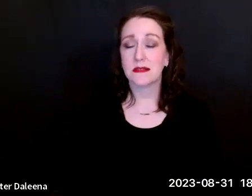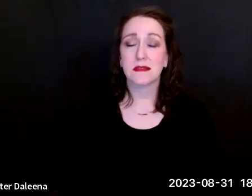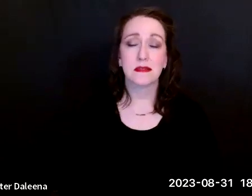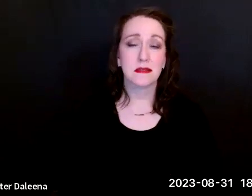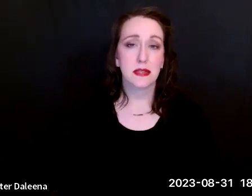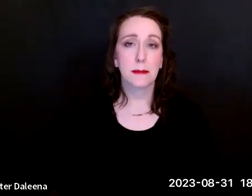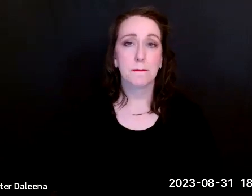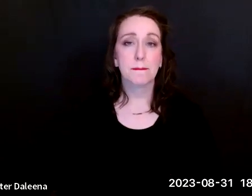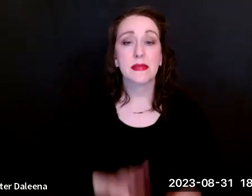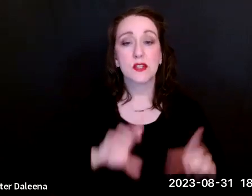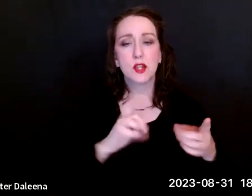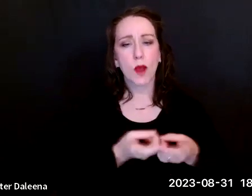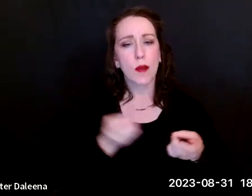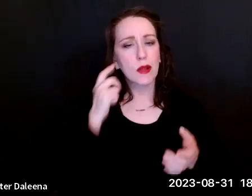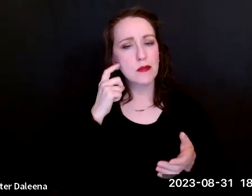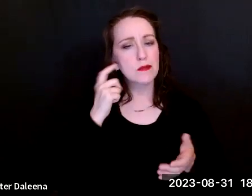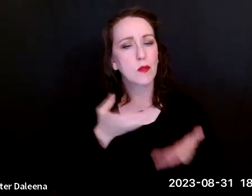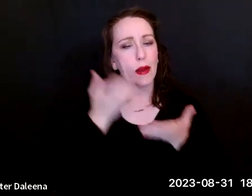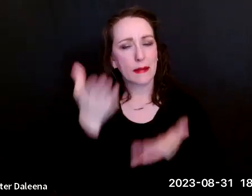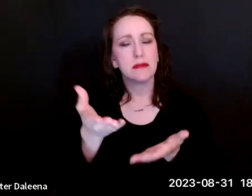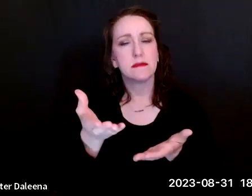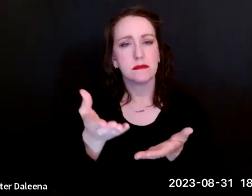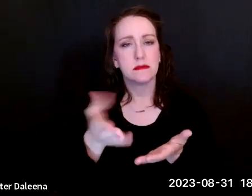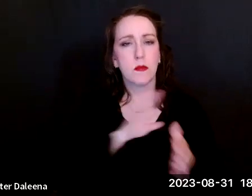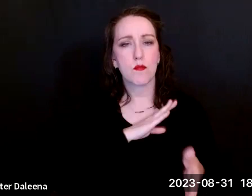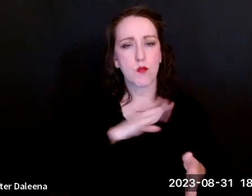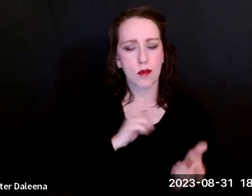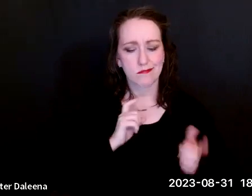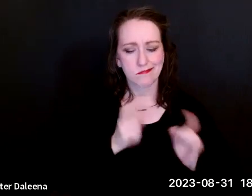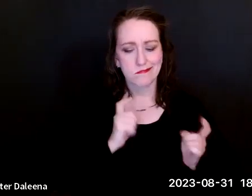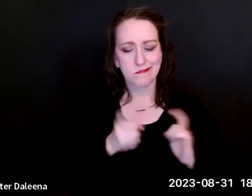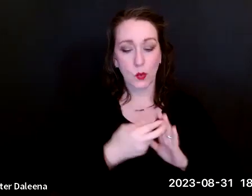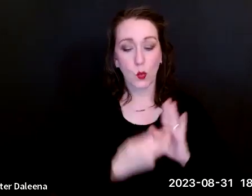the department recommends the board consider modifying the rules to establish an easier